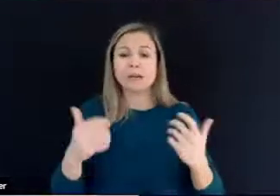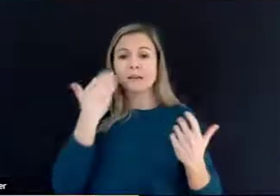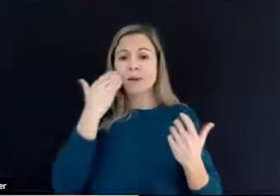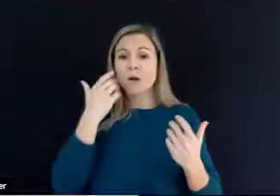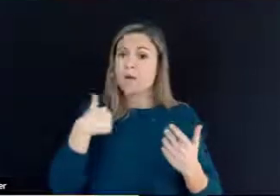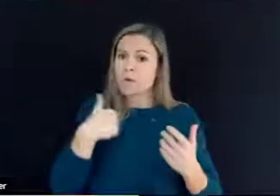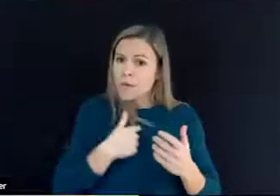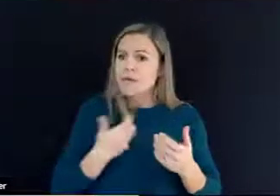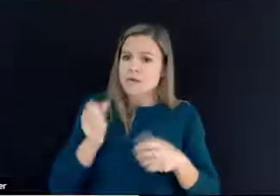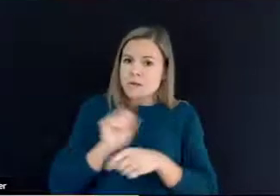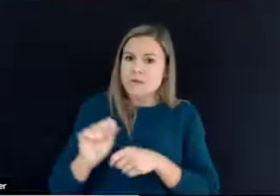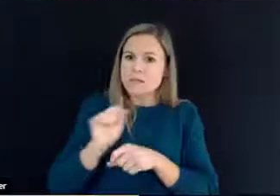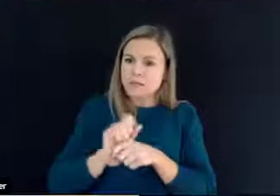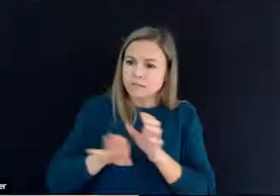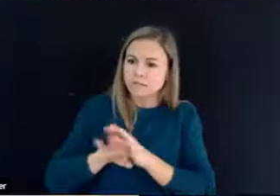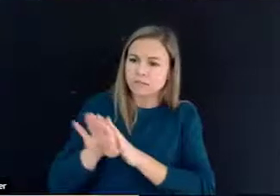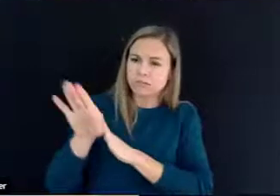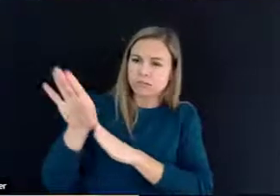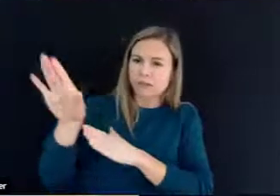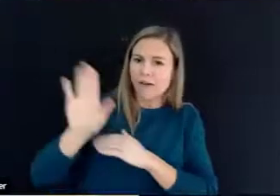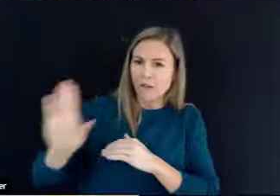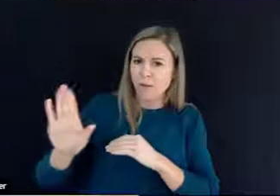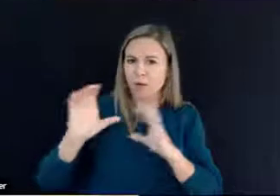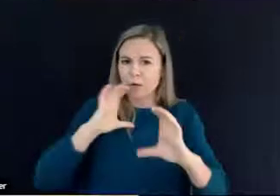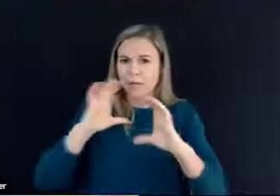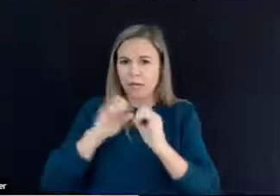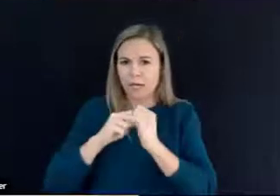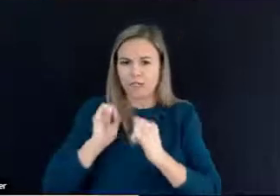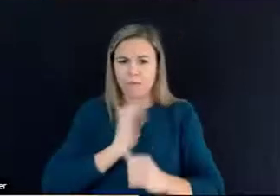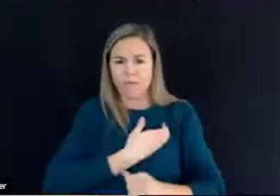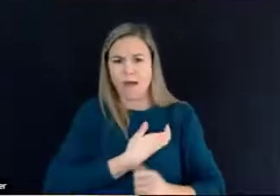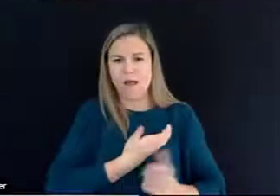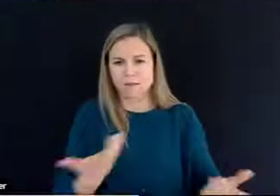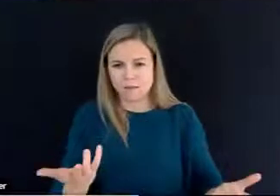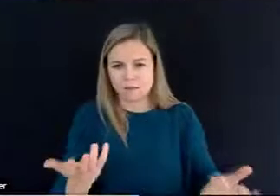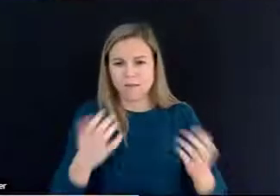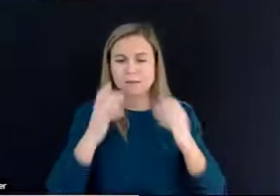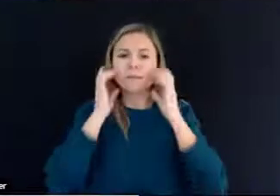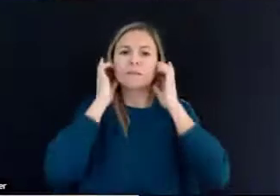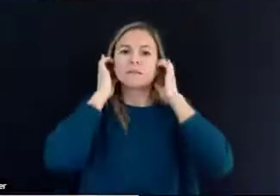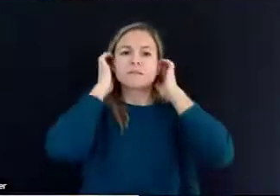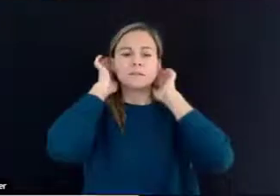very, very diligently on with her. And as you can see,